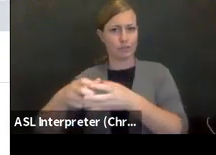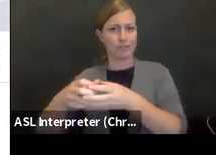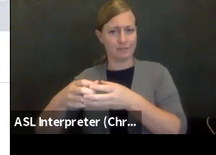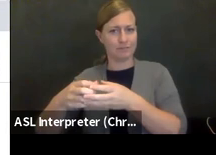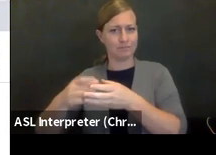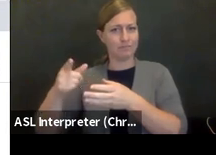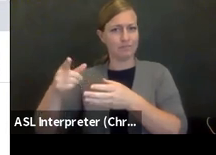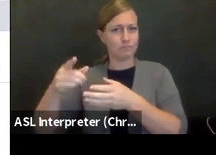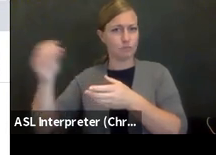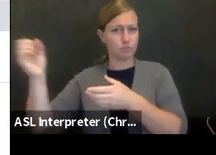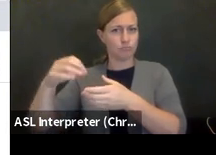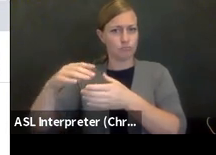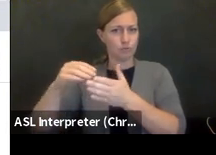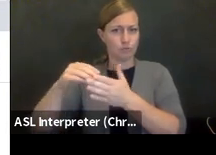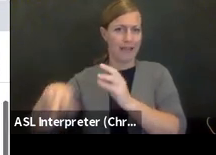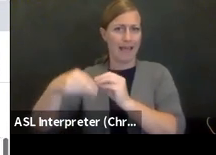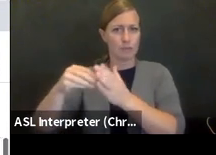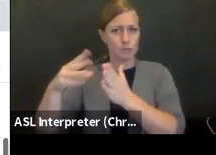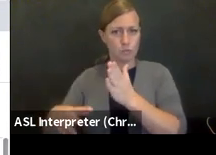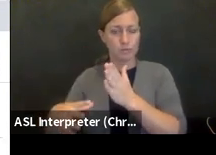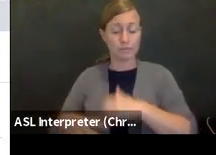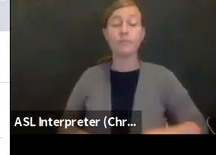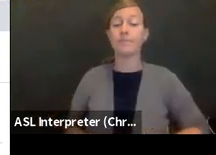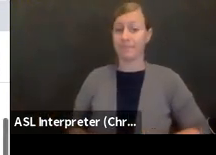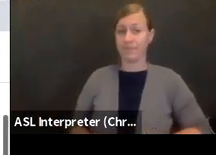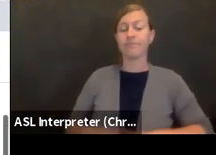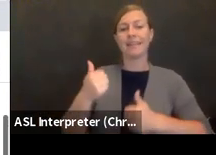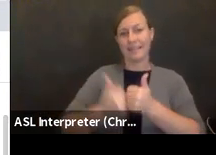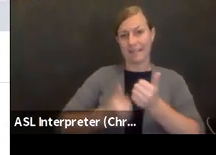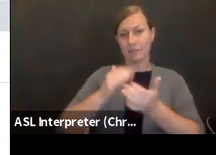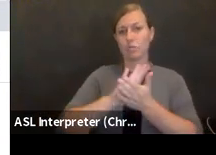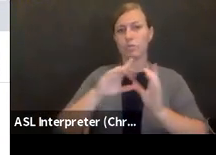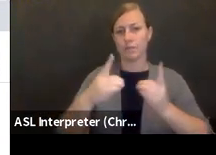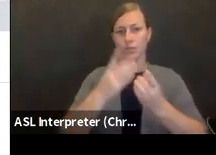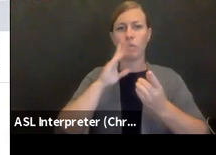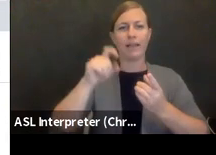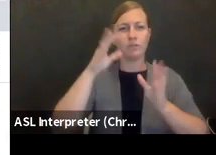ESD 112-- Kristina Wambold: So the district will have to decide and ESD 112-- Kristina Wambold: How they're going to quite do that.